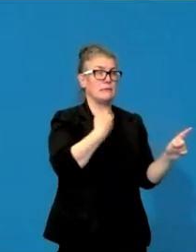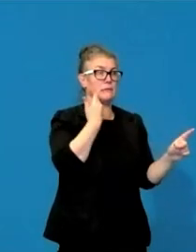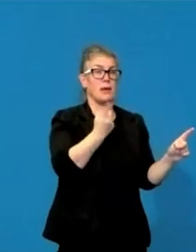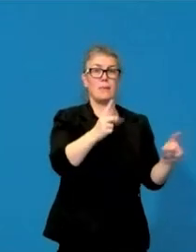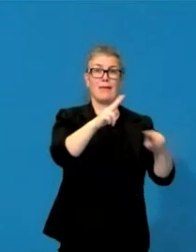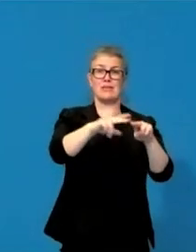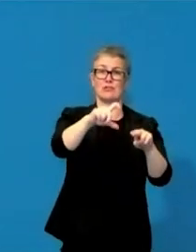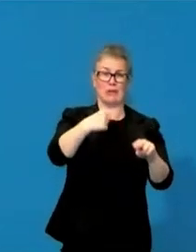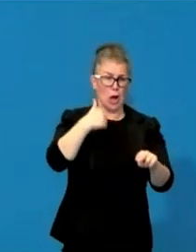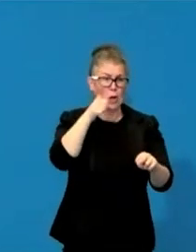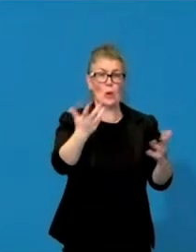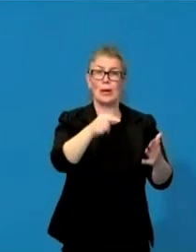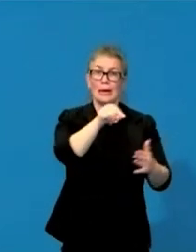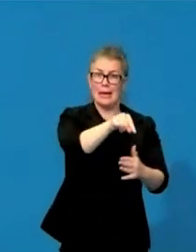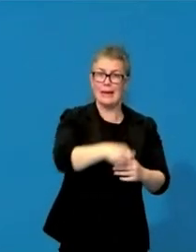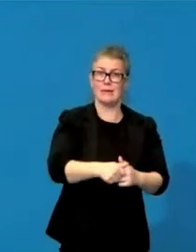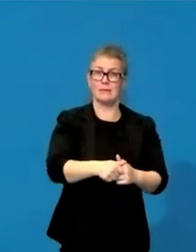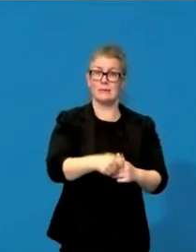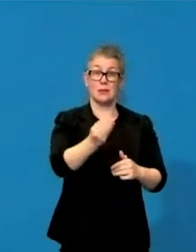Take someone out and just get them lost. Yeah.